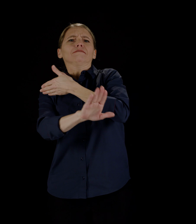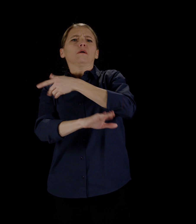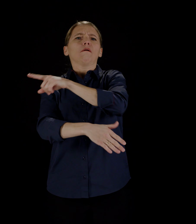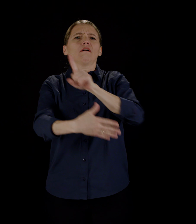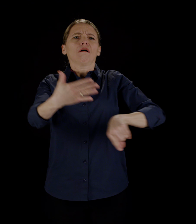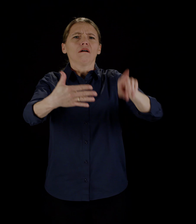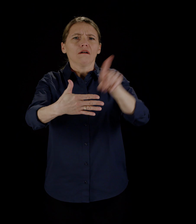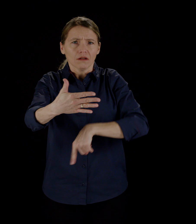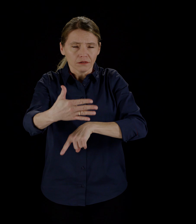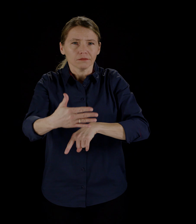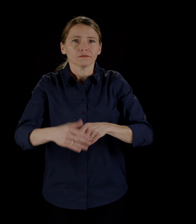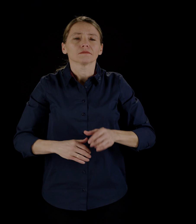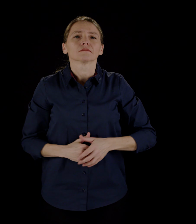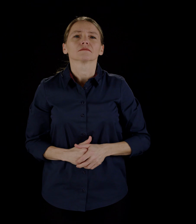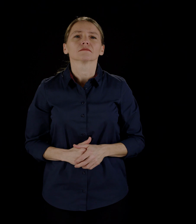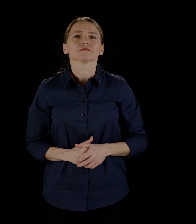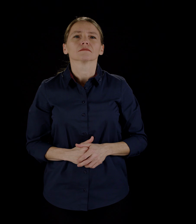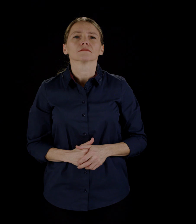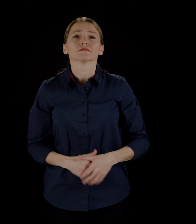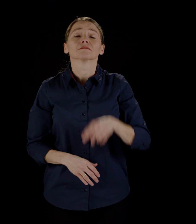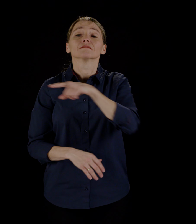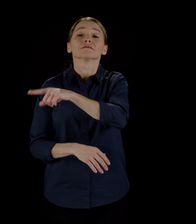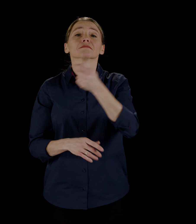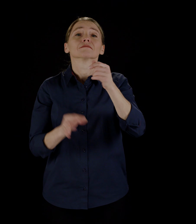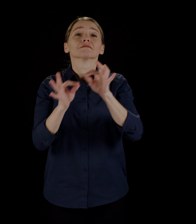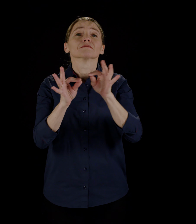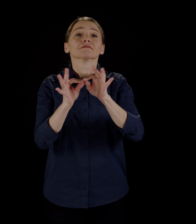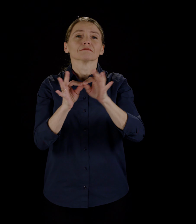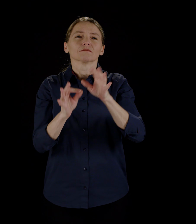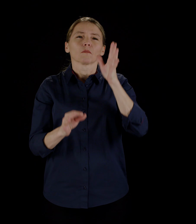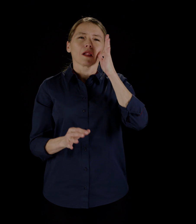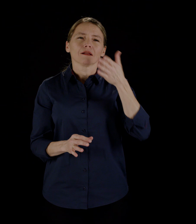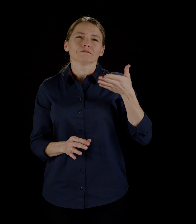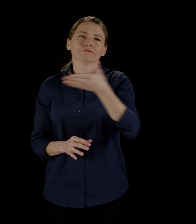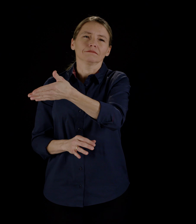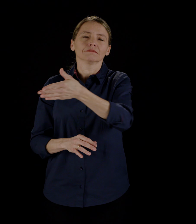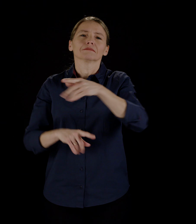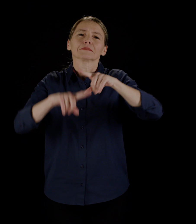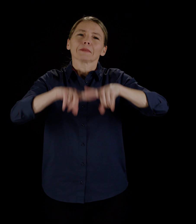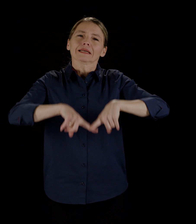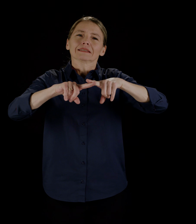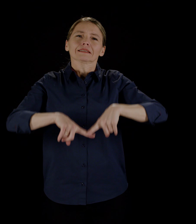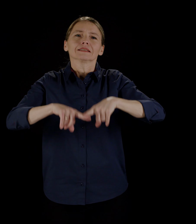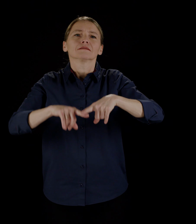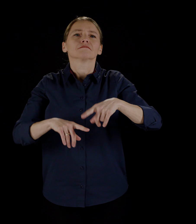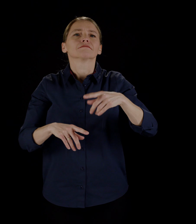The amount will depend on several factors including the type of contract a customer has,